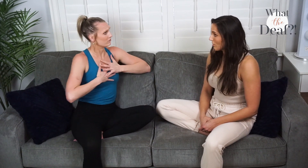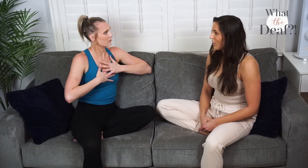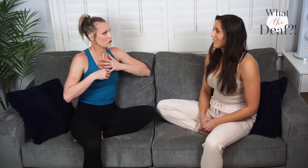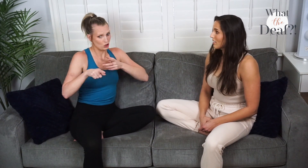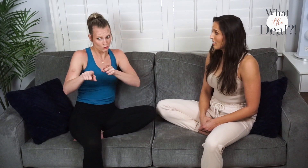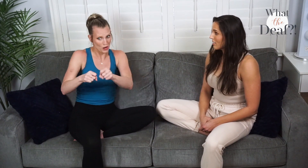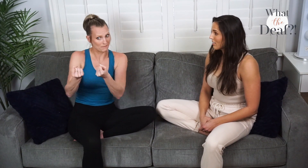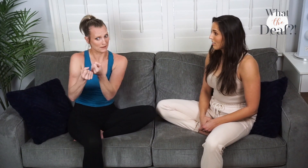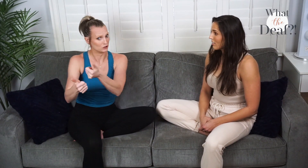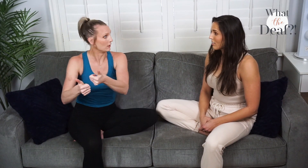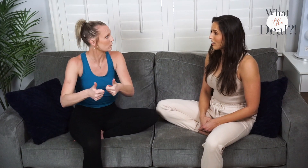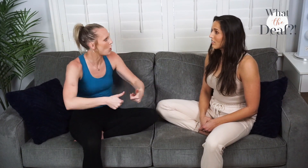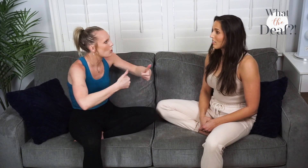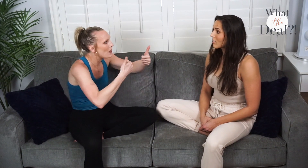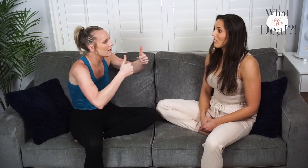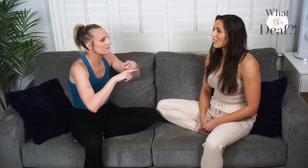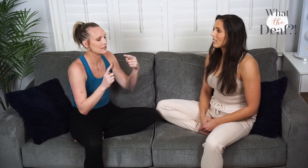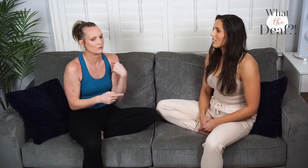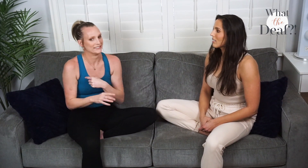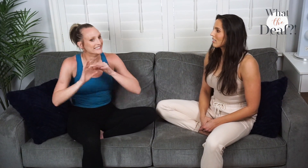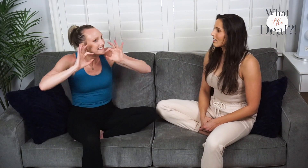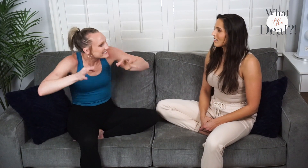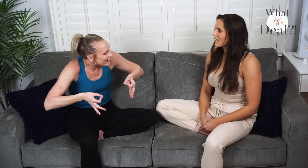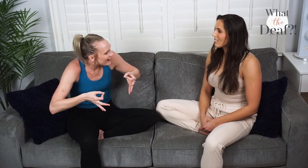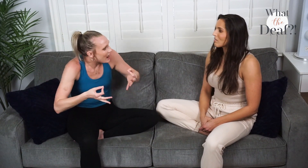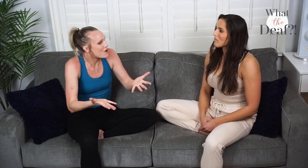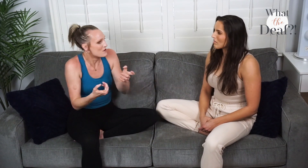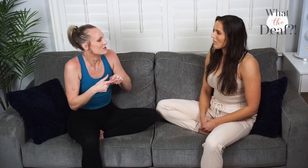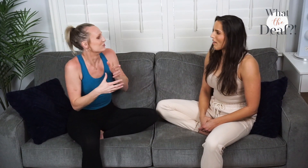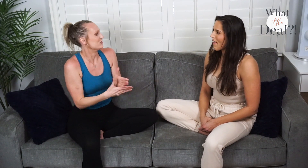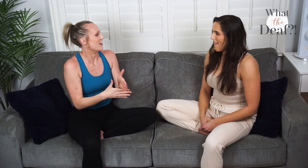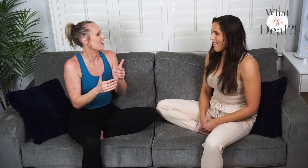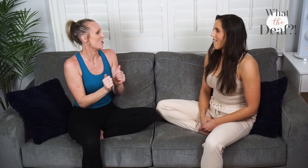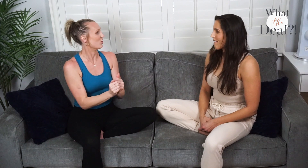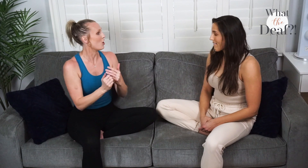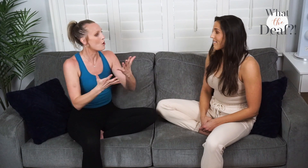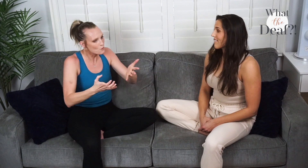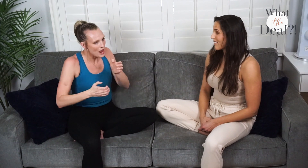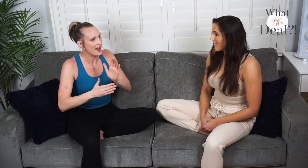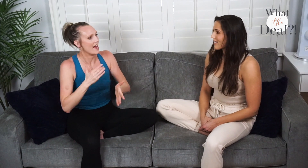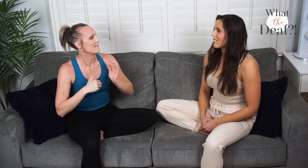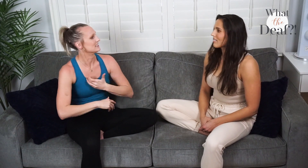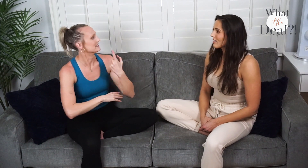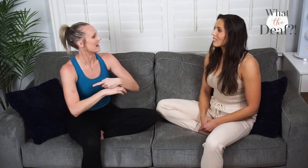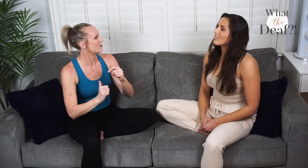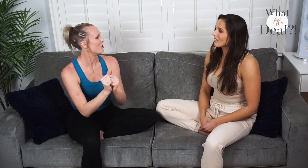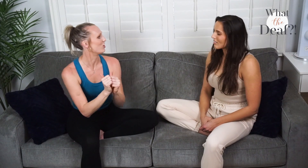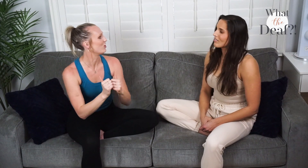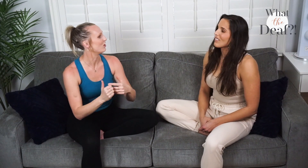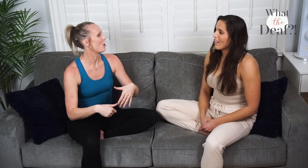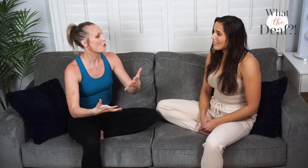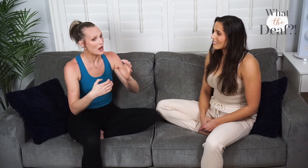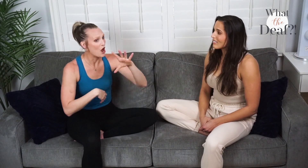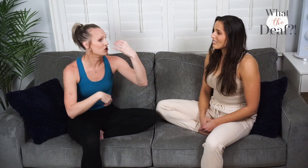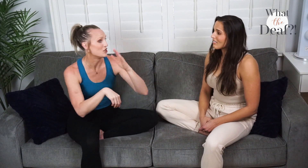I can depend on myself, I can support myself, you can support yourself and that’s great. We just wanna share that together and spend the end of our day together.